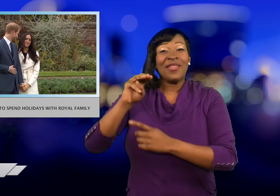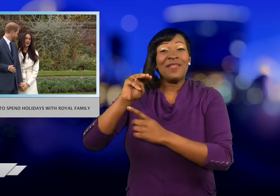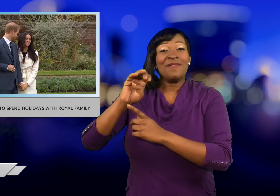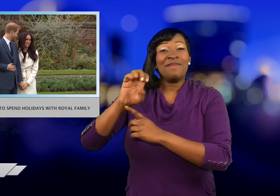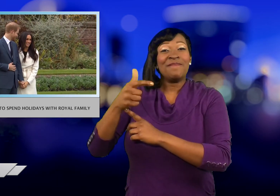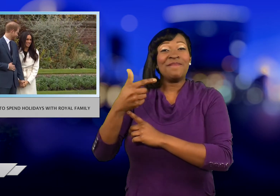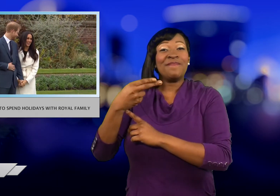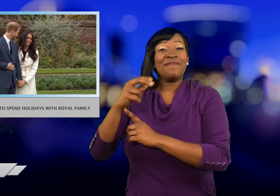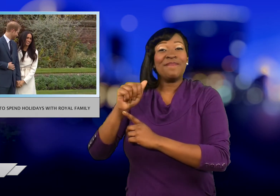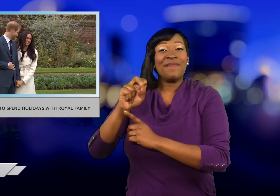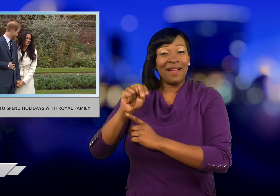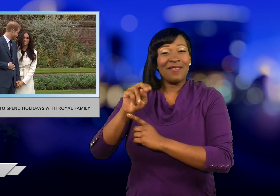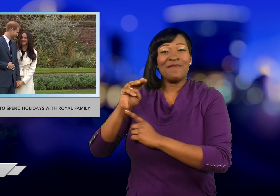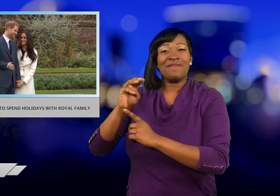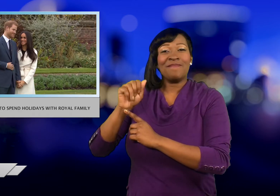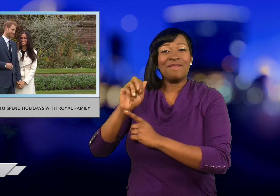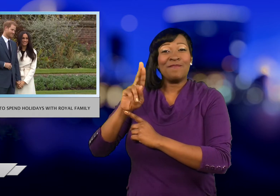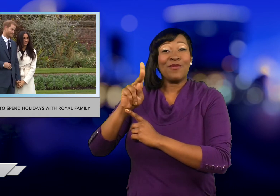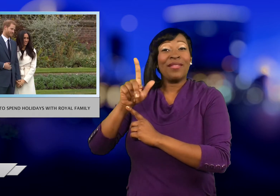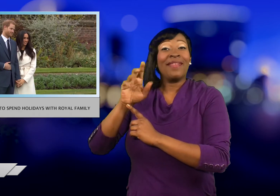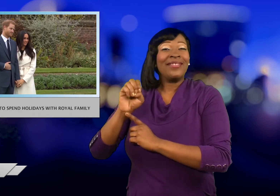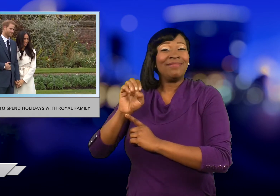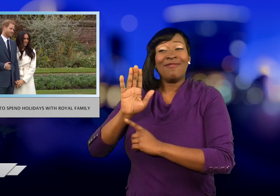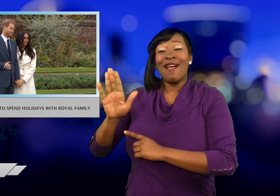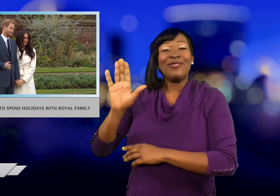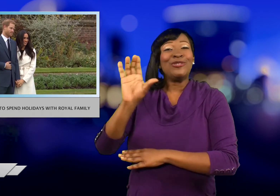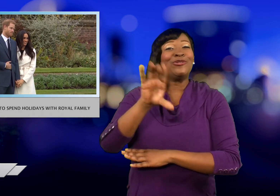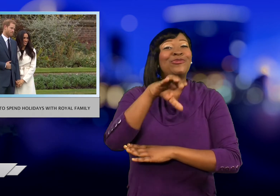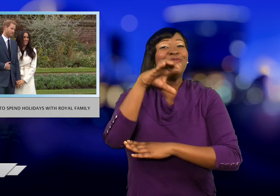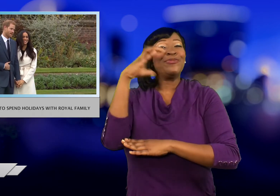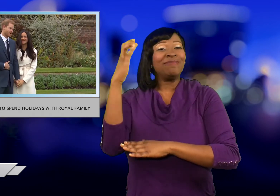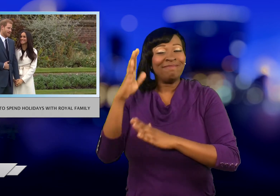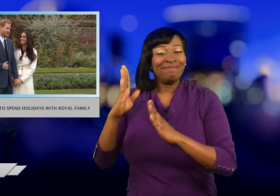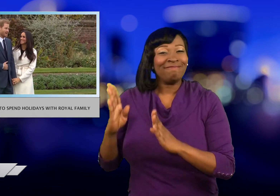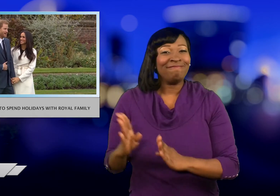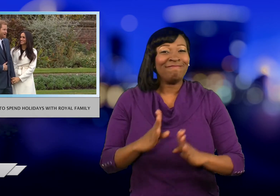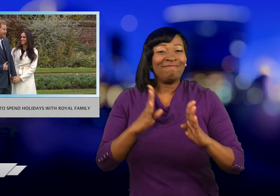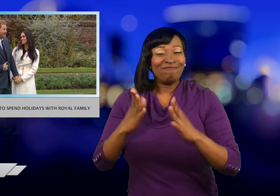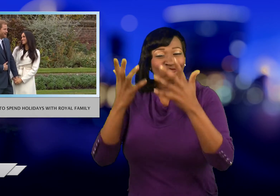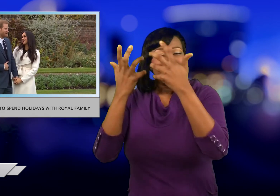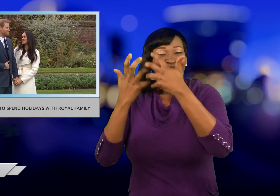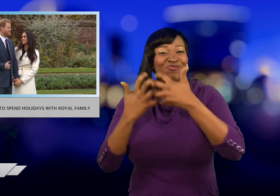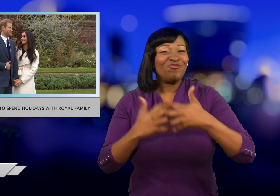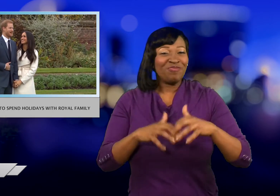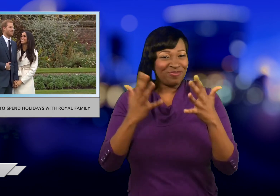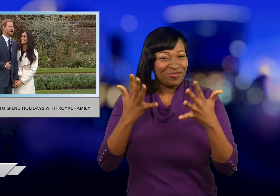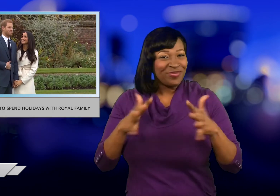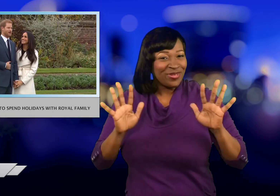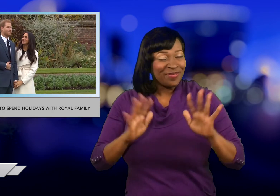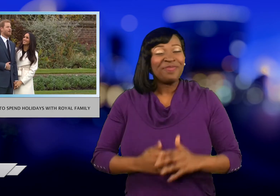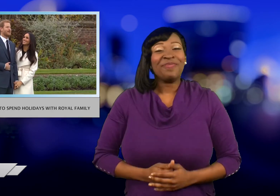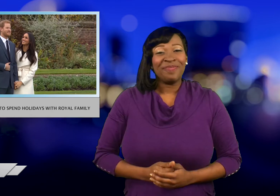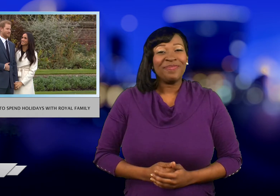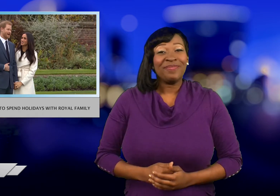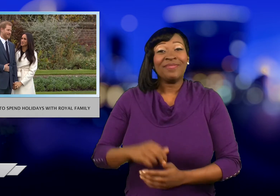Meghan Markle has her Christmas plans finalized.